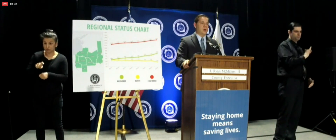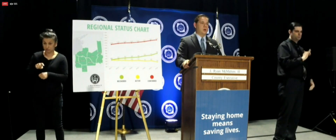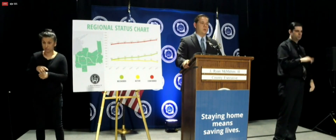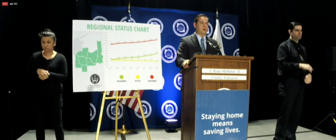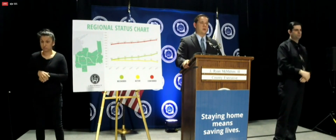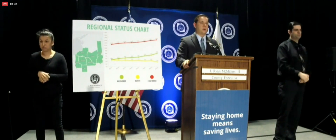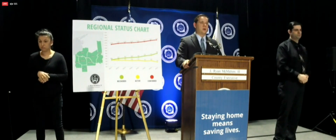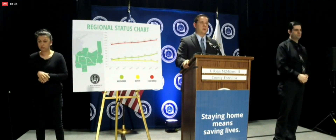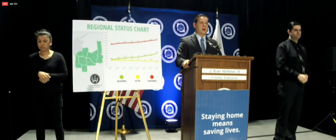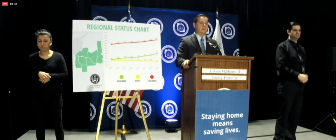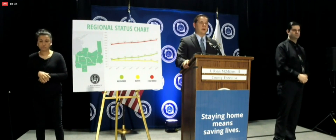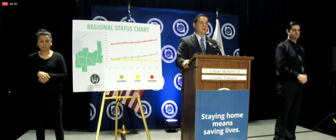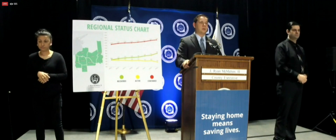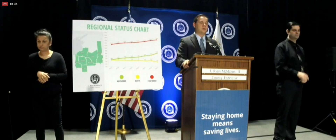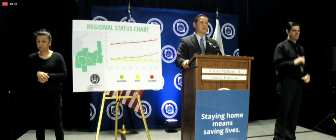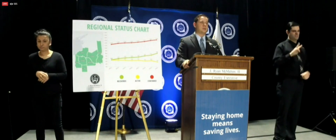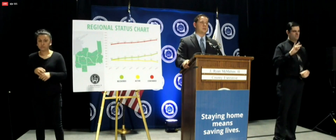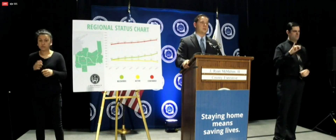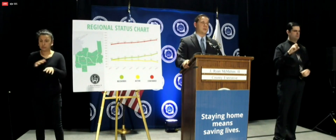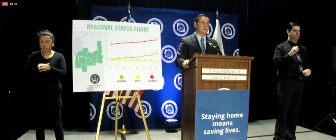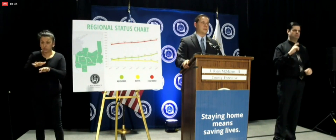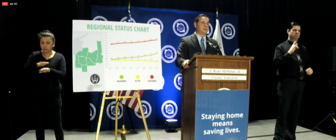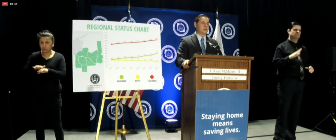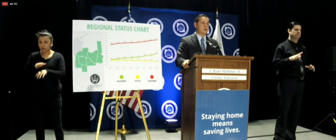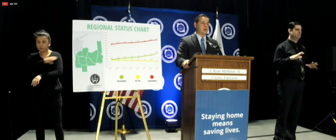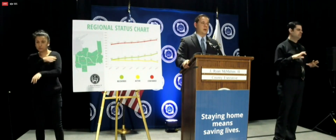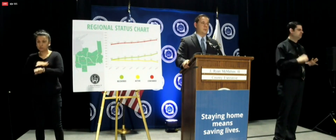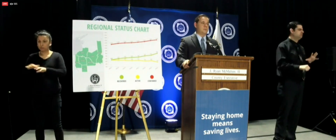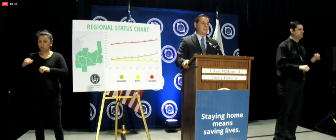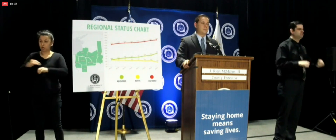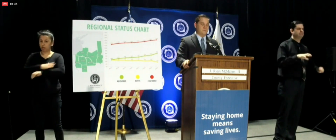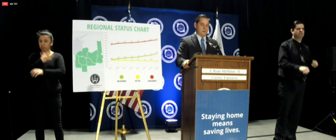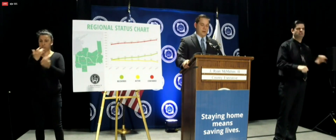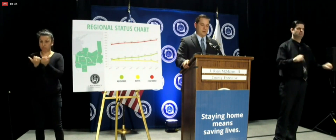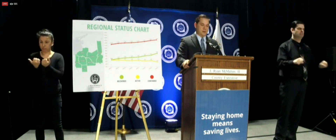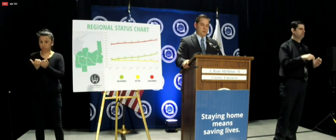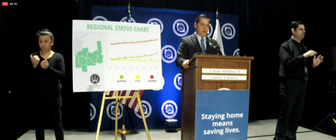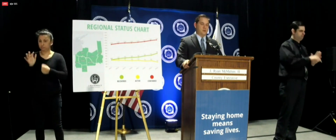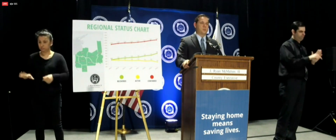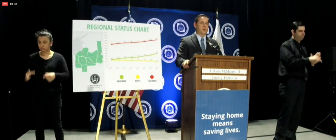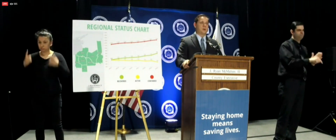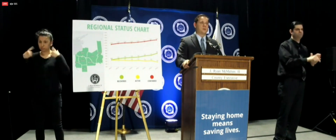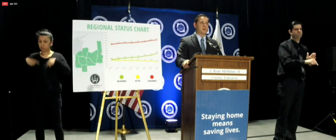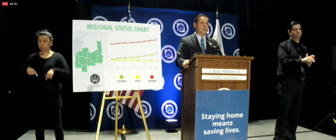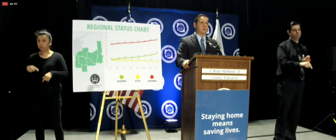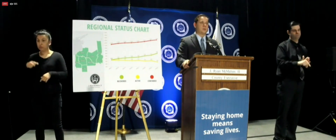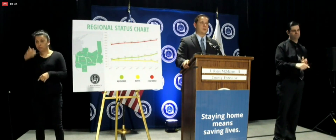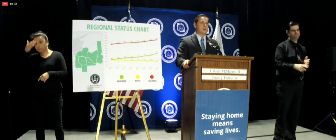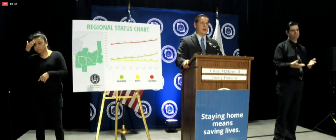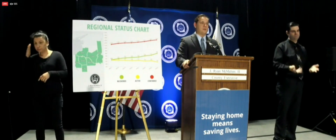THIS IS A STARK REALITY OF THIS VIRUS THAT, IT PREYS ON THOSE WITH UNDERLYING MEDICAL